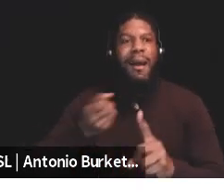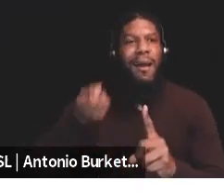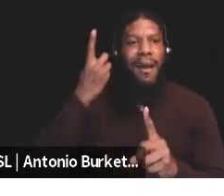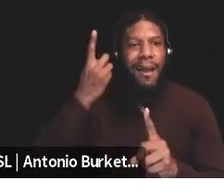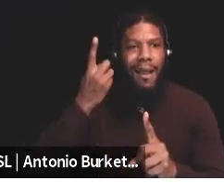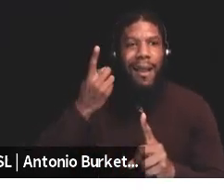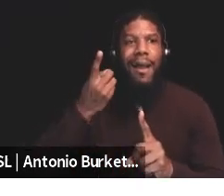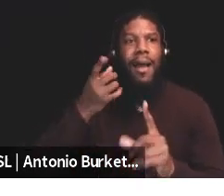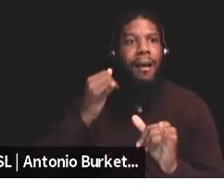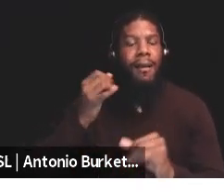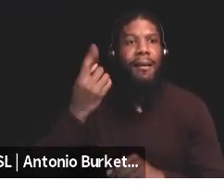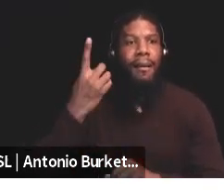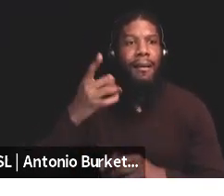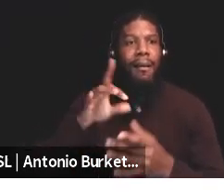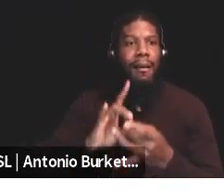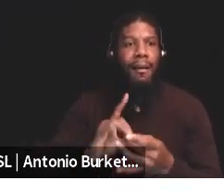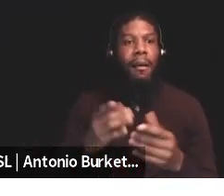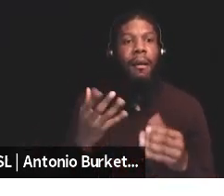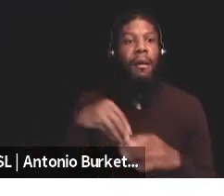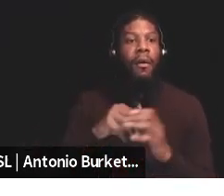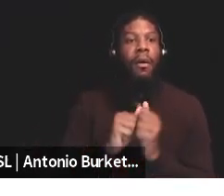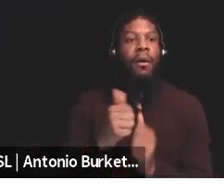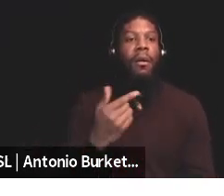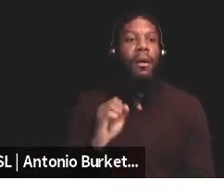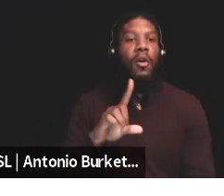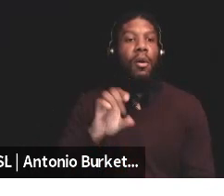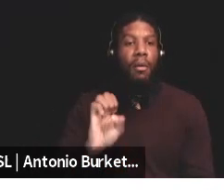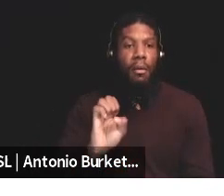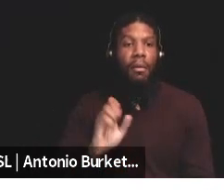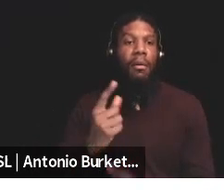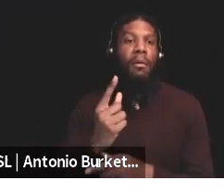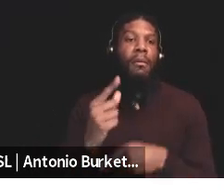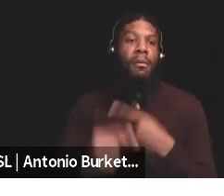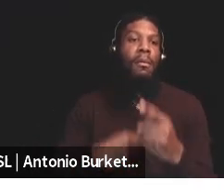I'm also part of GSOLE, which is the Global Society of Online Literacy Educators.